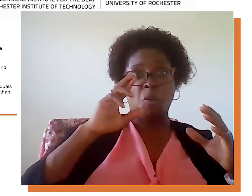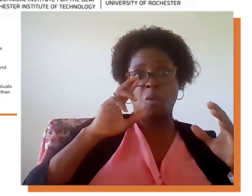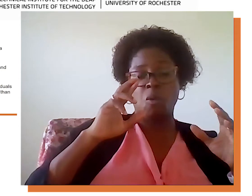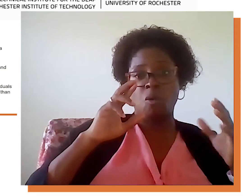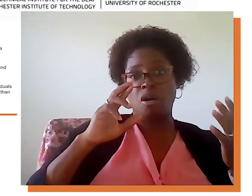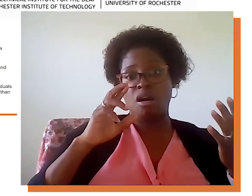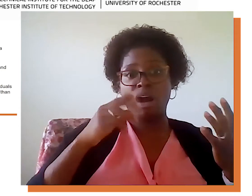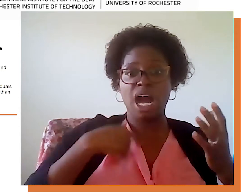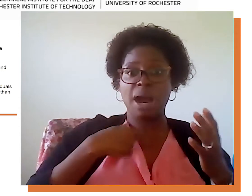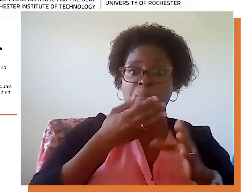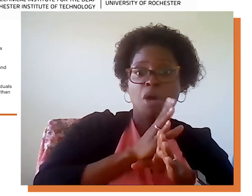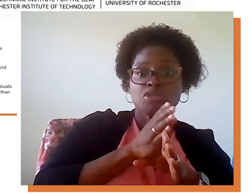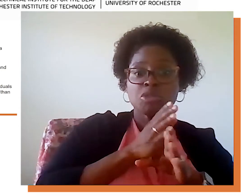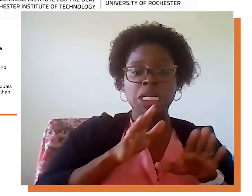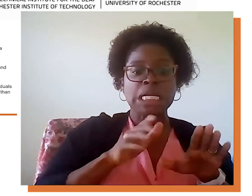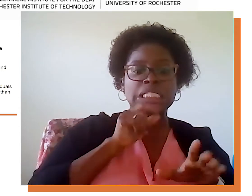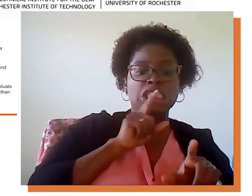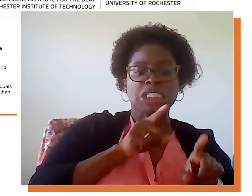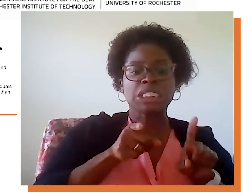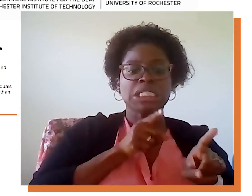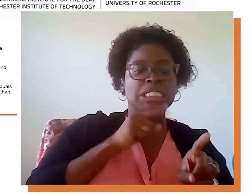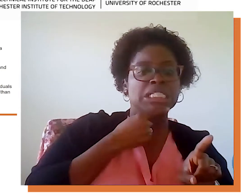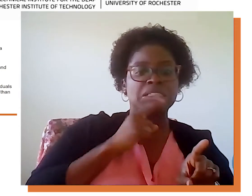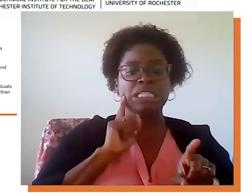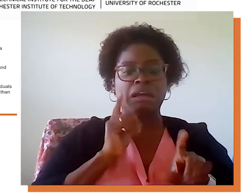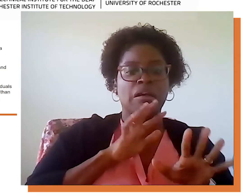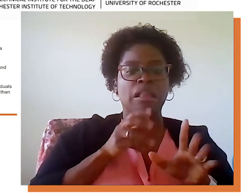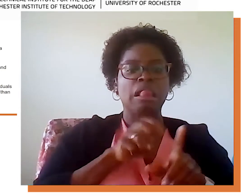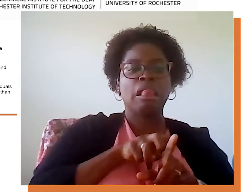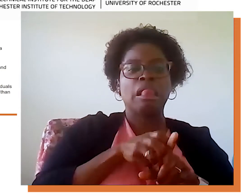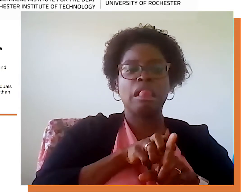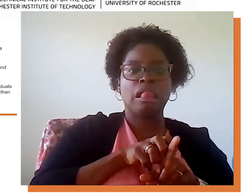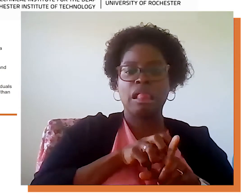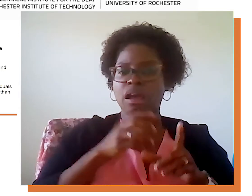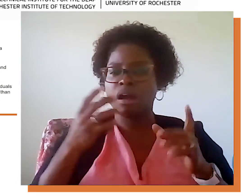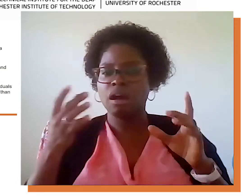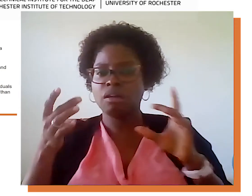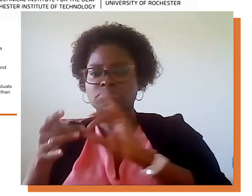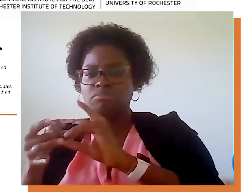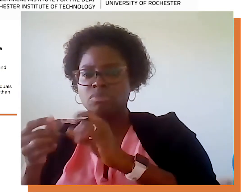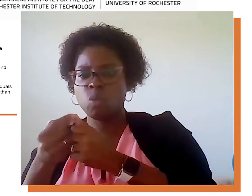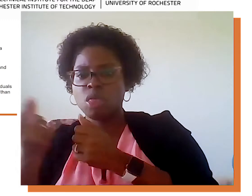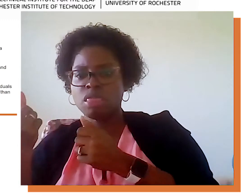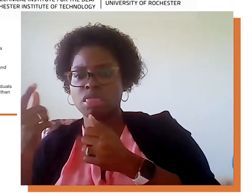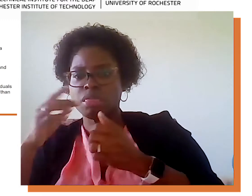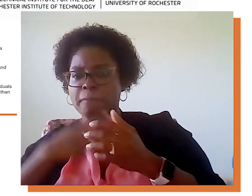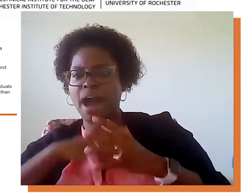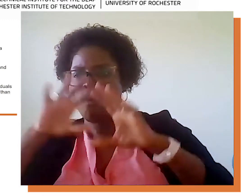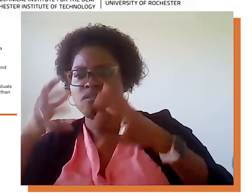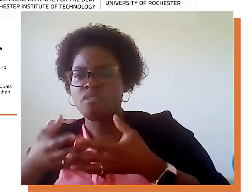do they have higher self-esteem, what is their self-esteem like versus people who, um, feel unsure of their identity